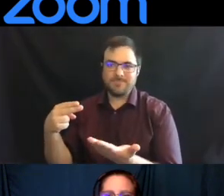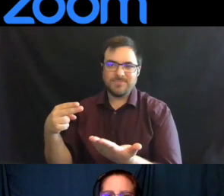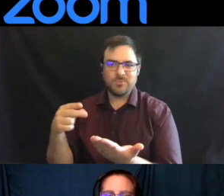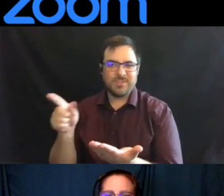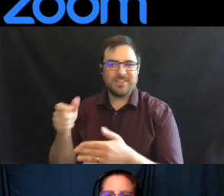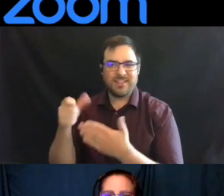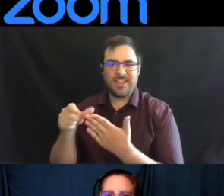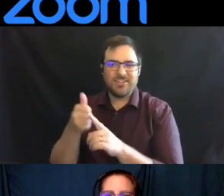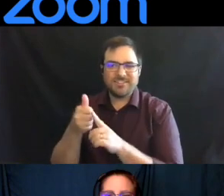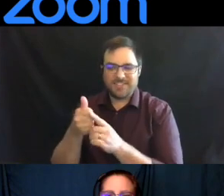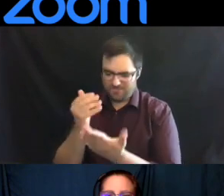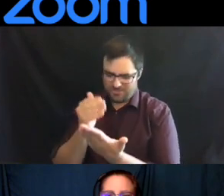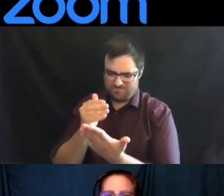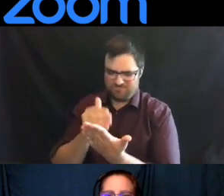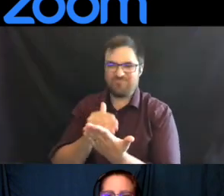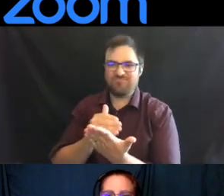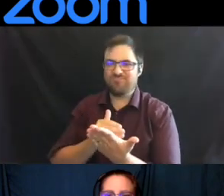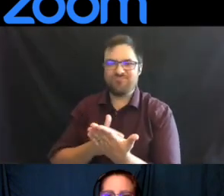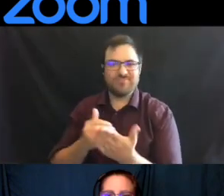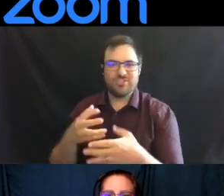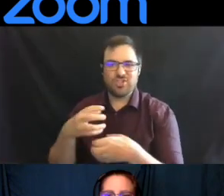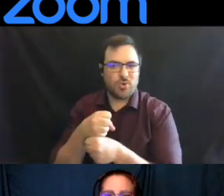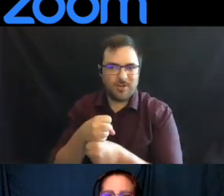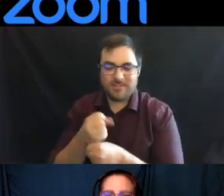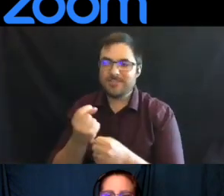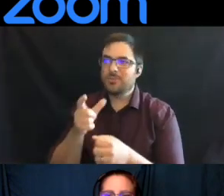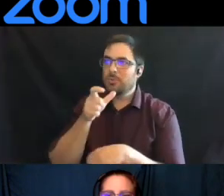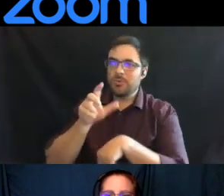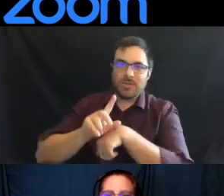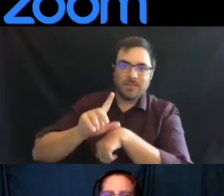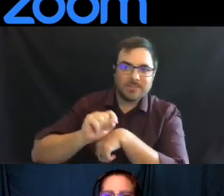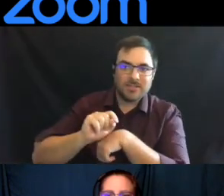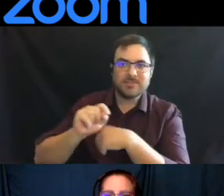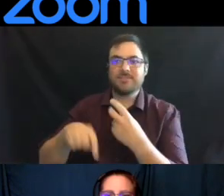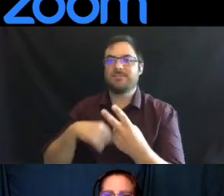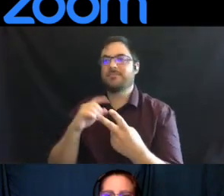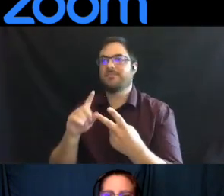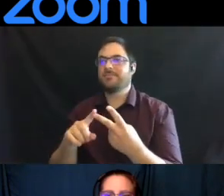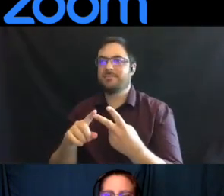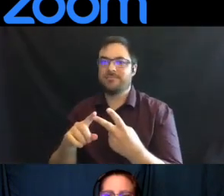just kind of list what the services are, your consultants, the deaf mentor program, parent